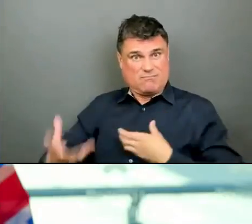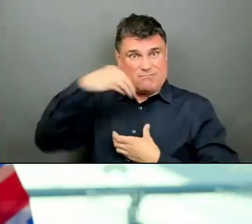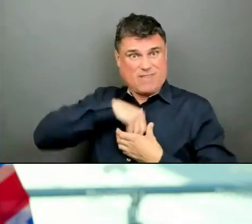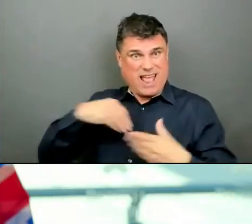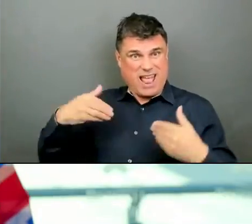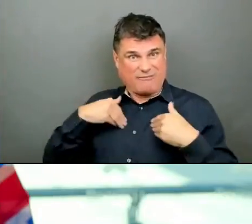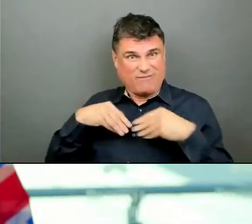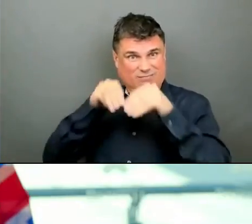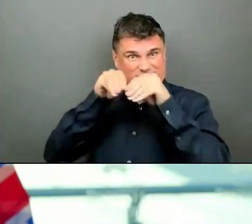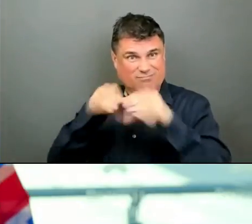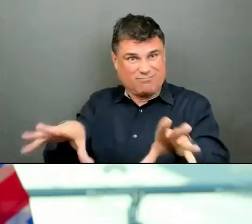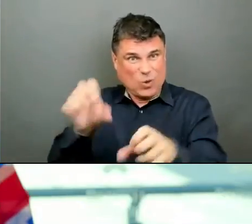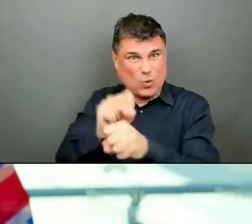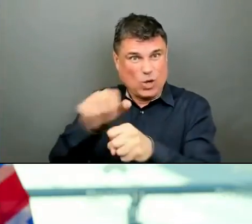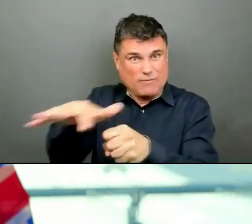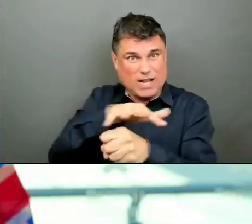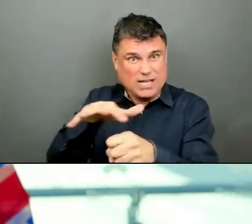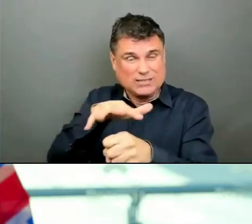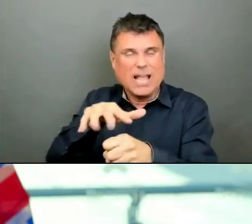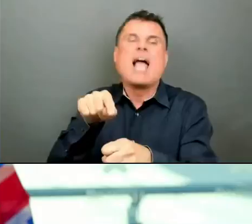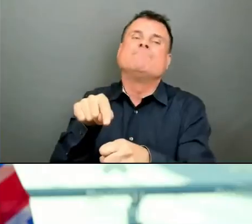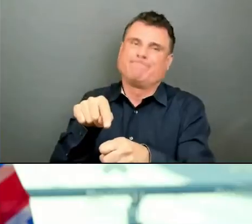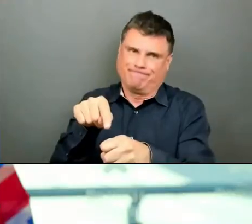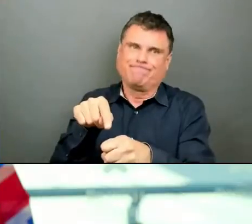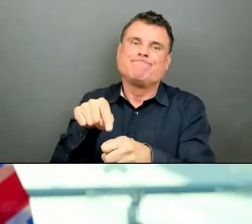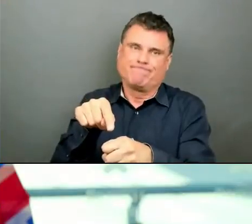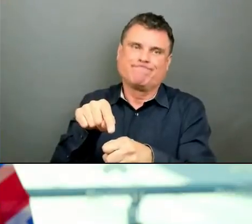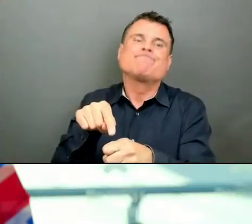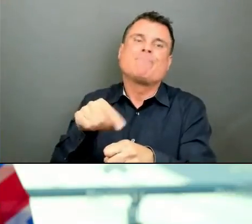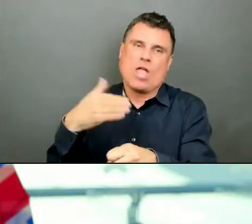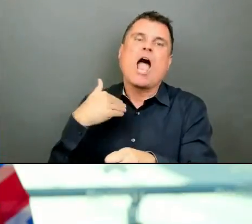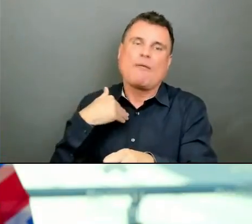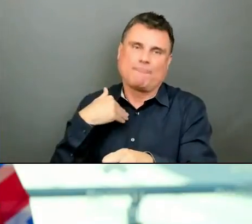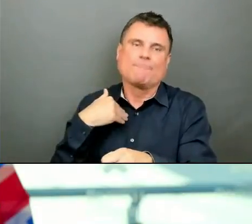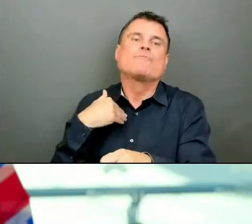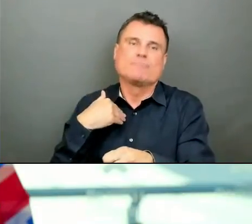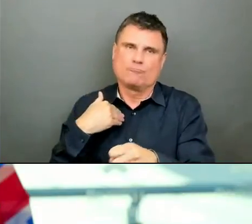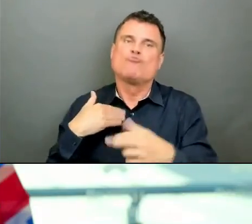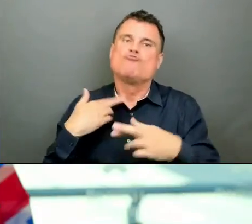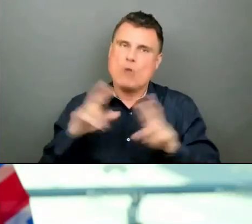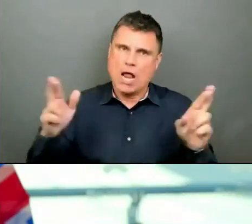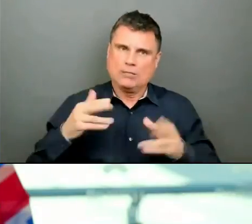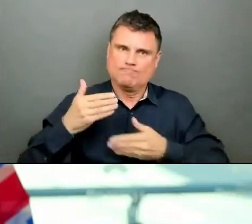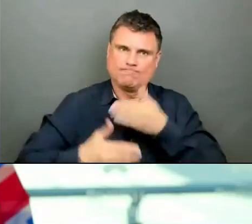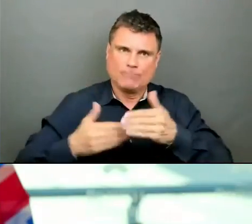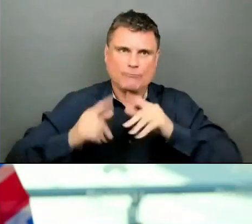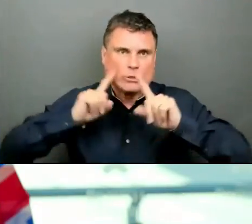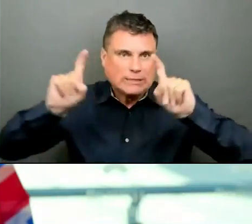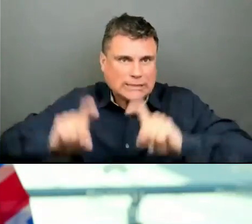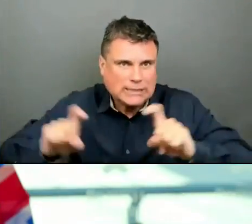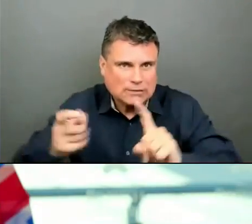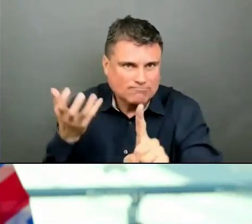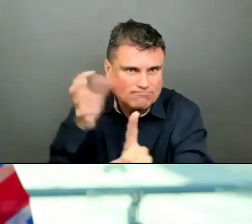have an out break protocol that includes testing, investigation